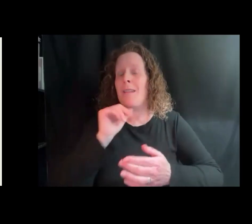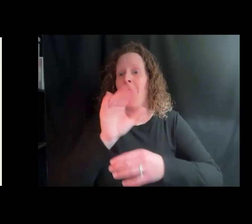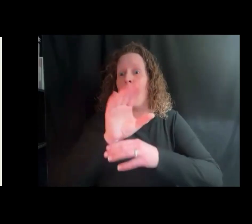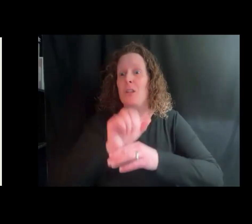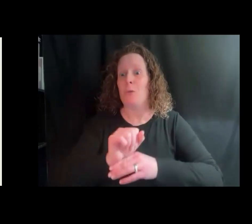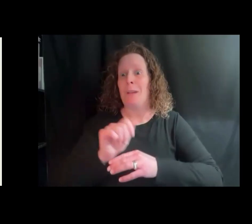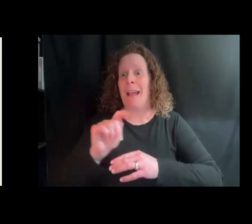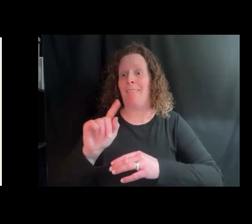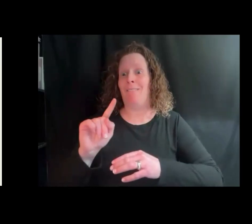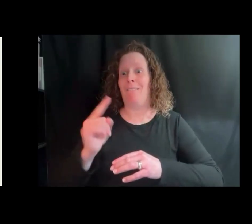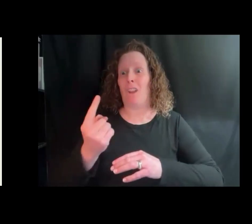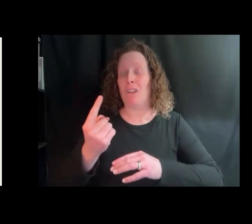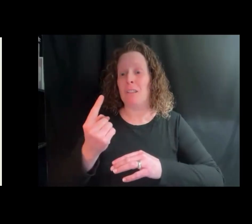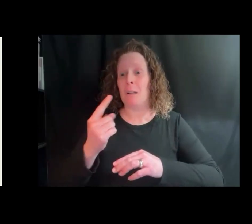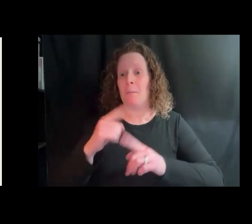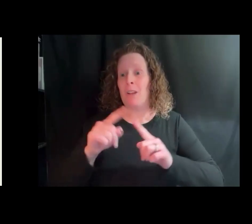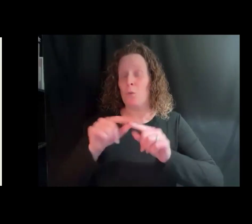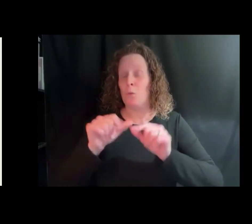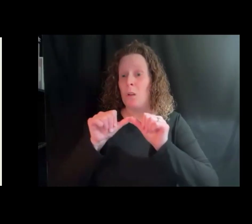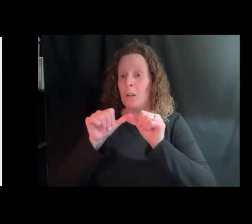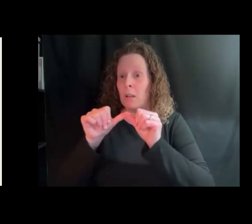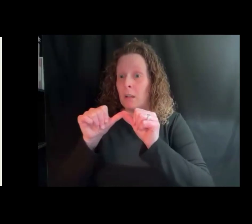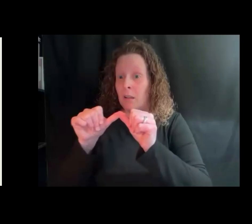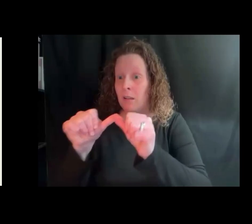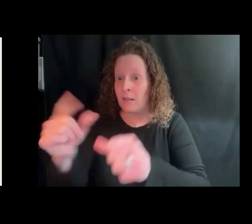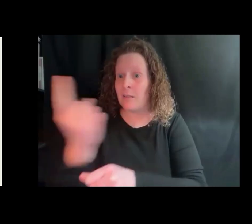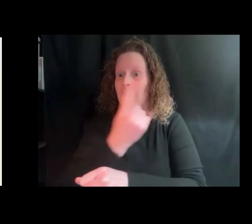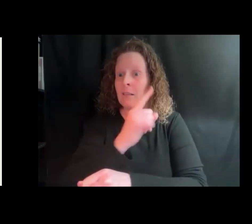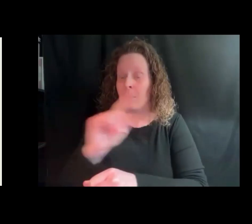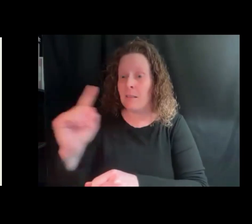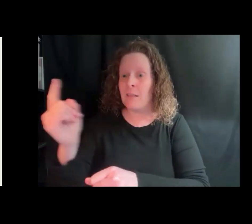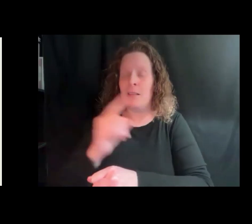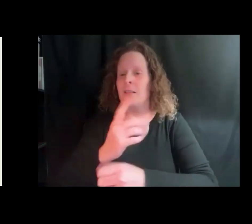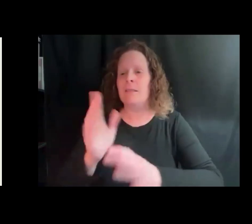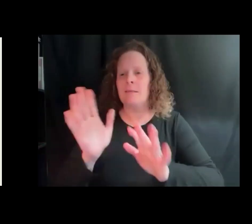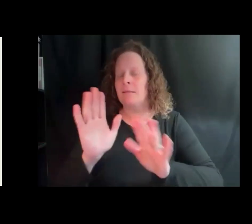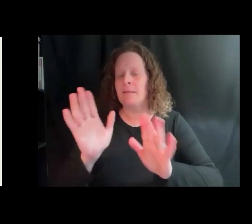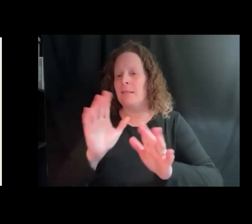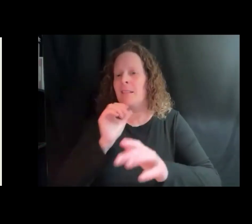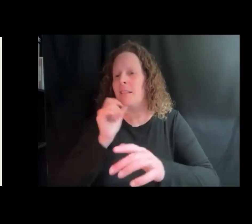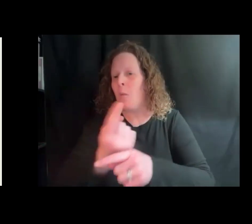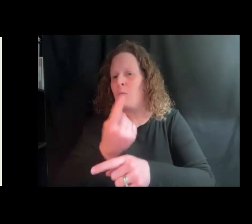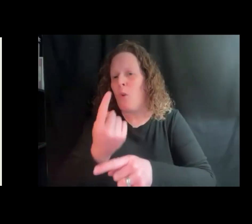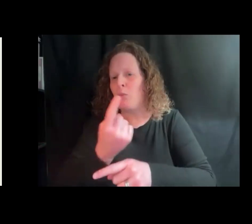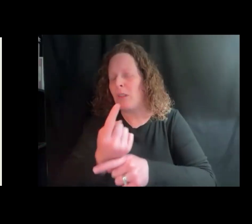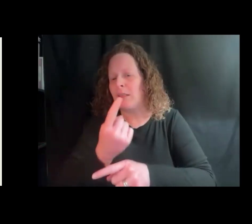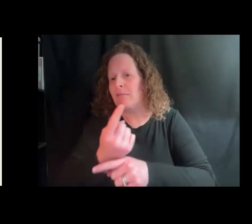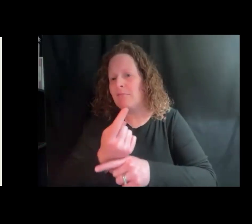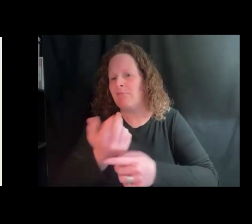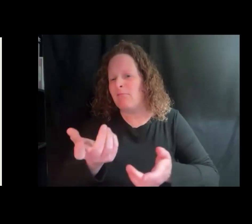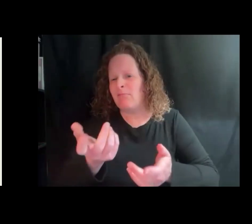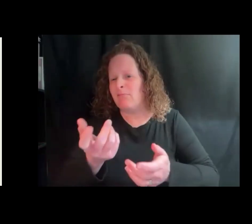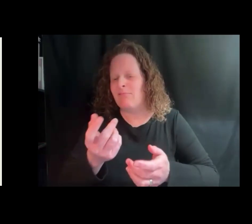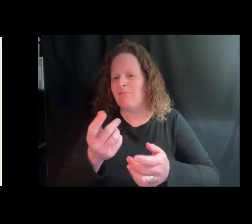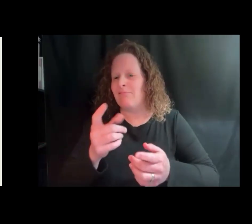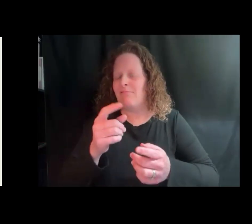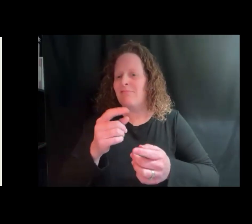teachers might not realize or might not be aware at first how much they move around while they're teaching.